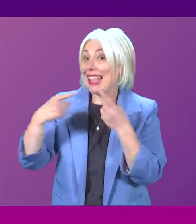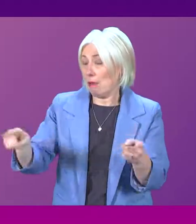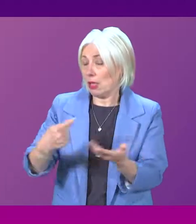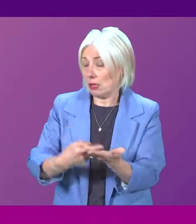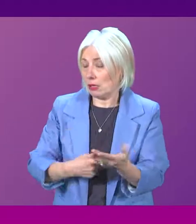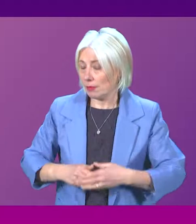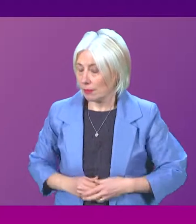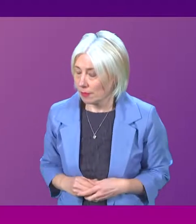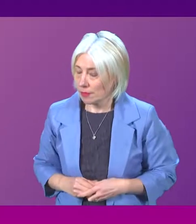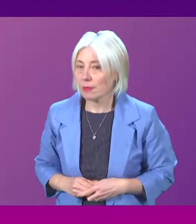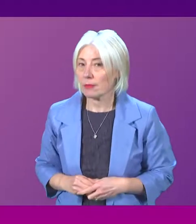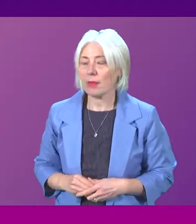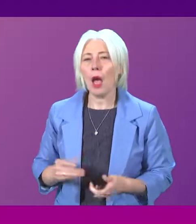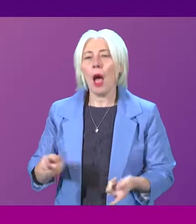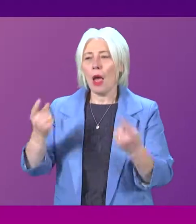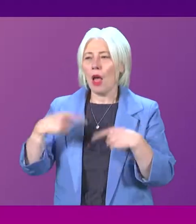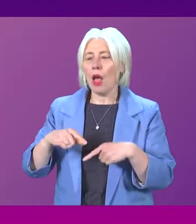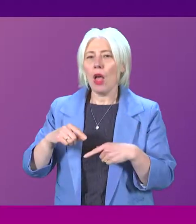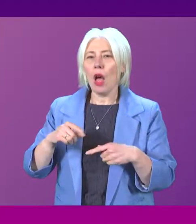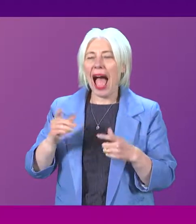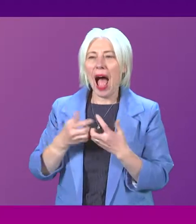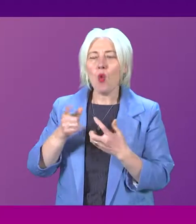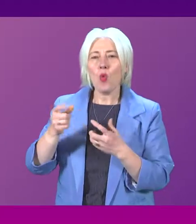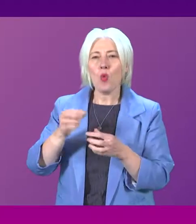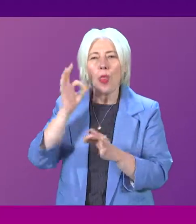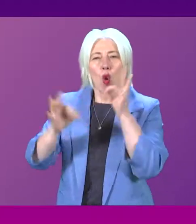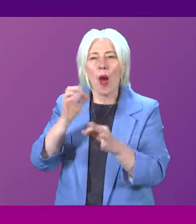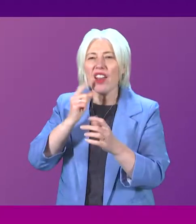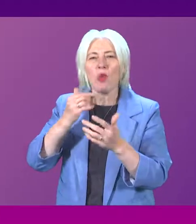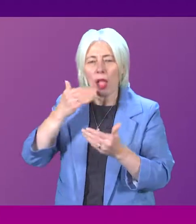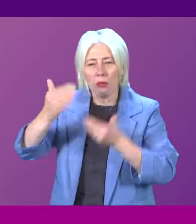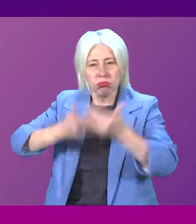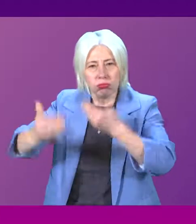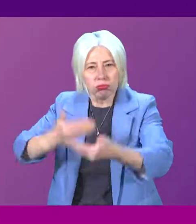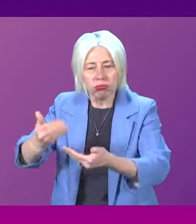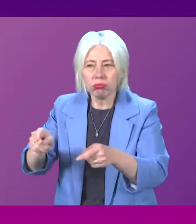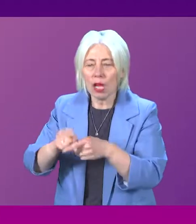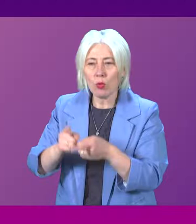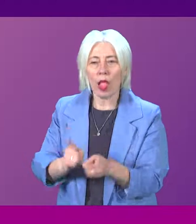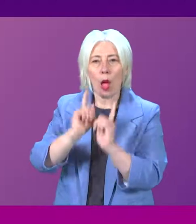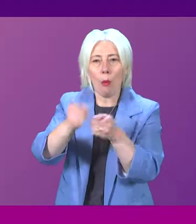In relation to the conduct of the inquiry and the appointment of senior counsel, the